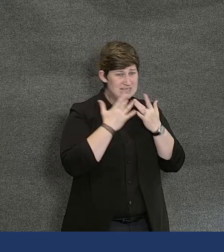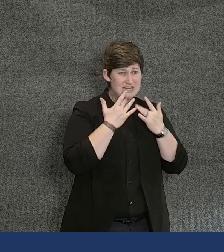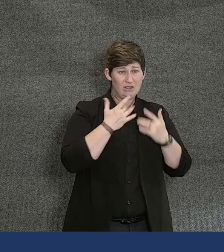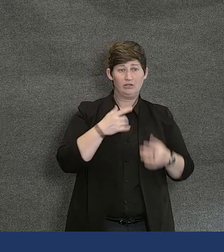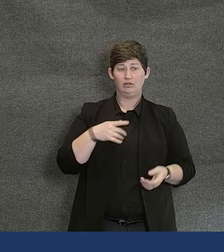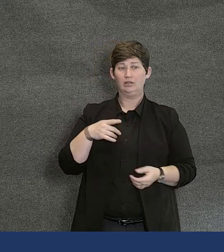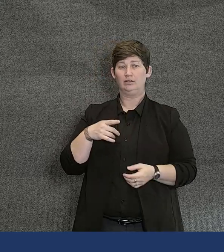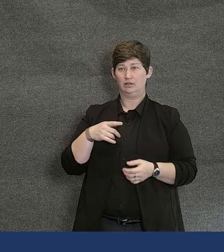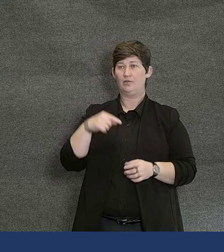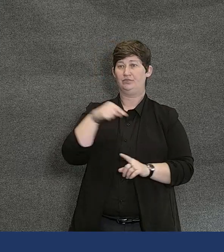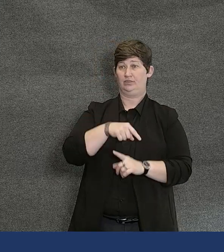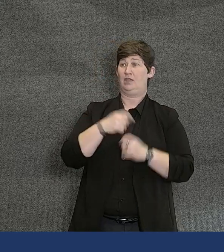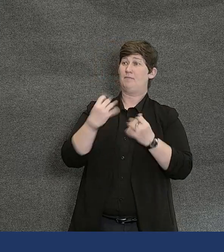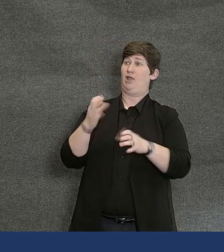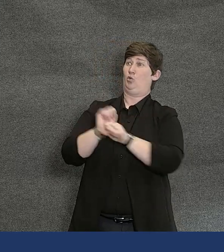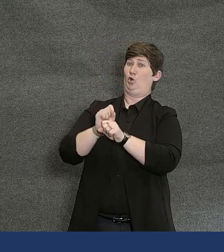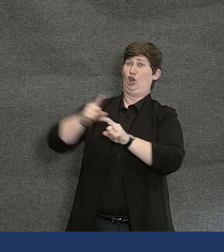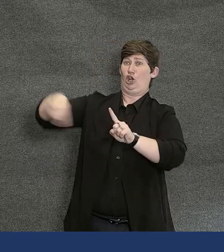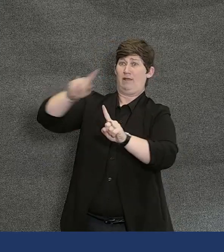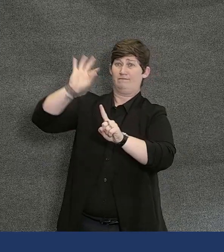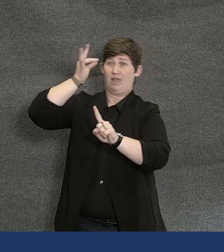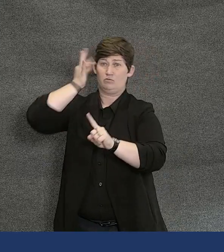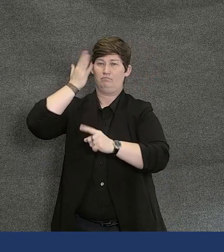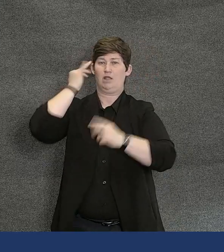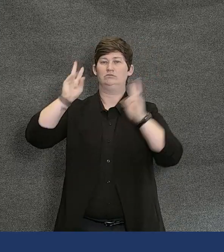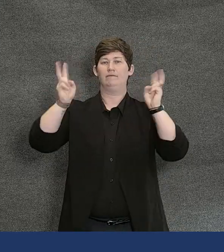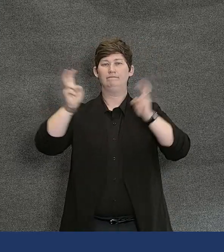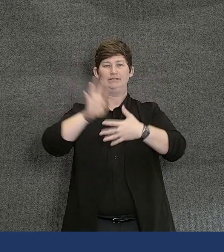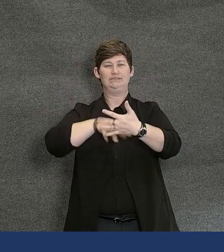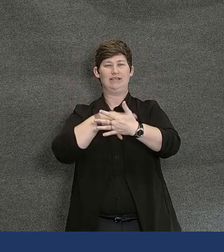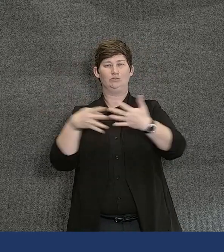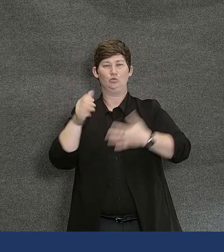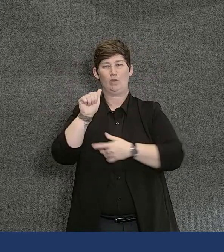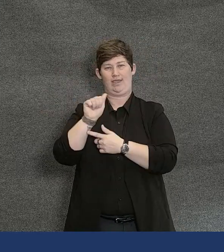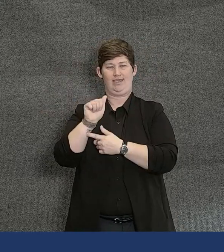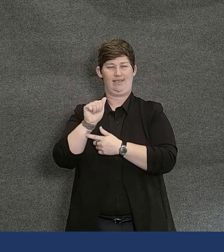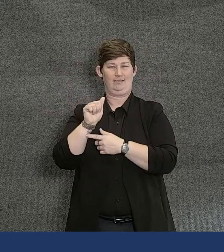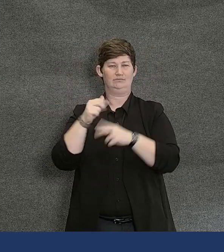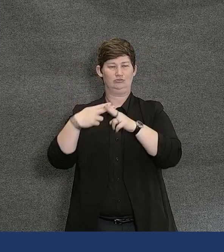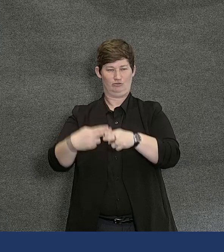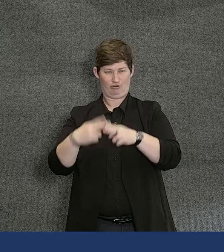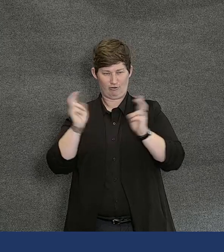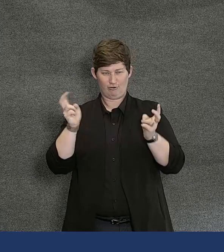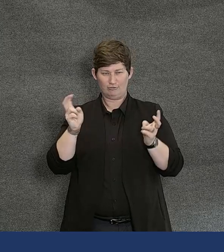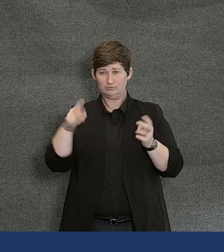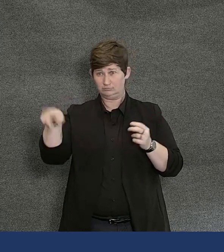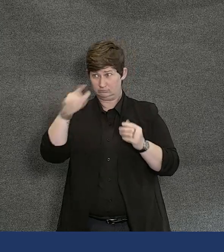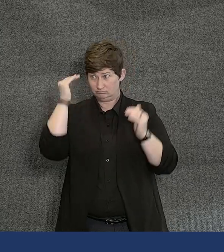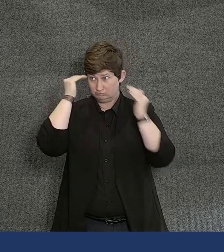special leeway to directly hire people with disabilities. Who's familiar with Schedule A?